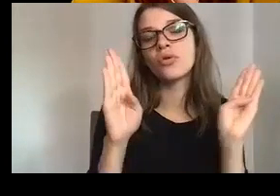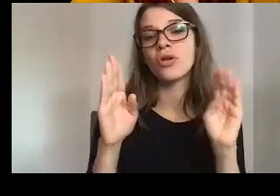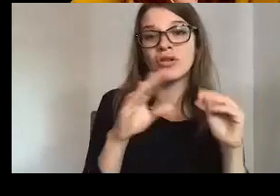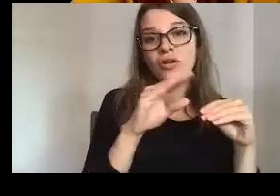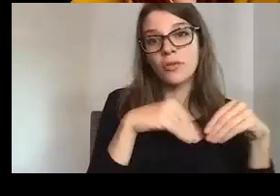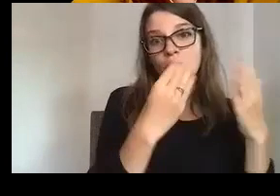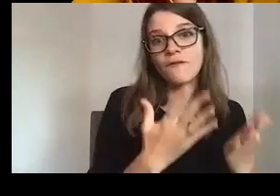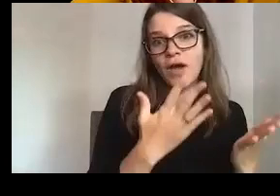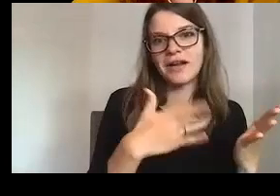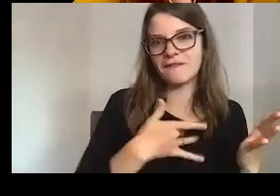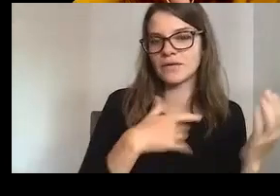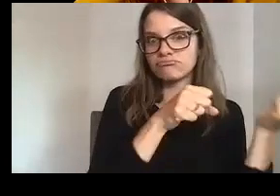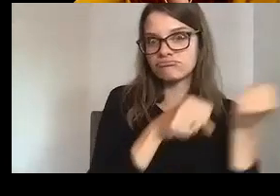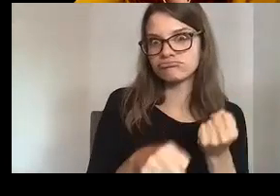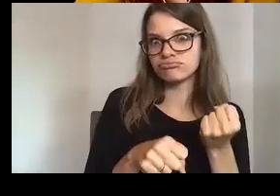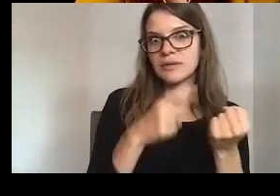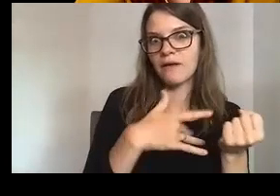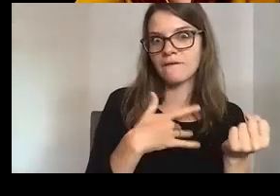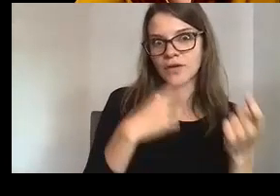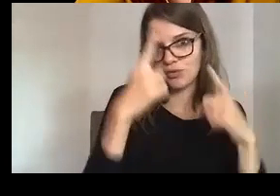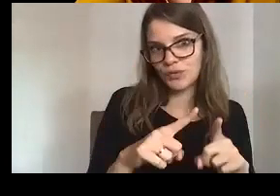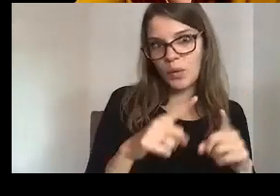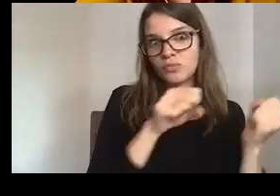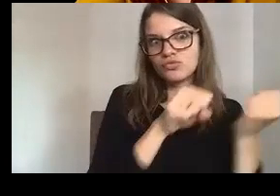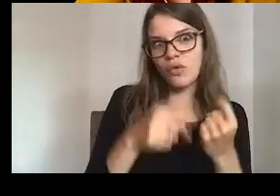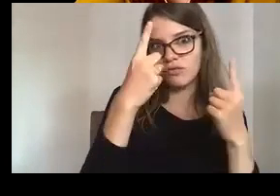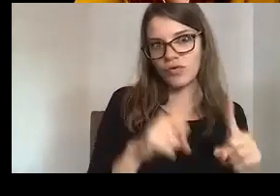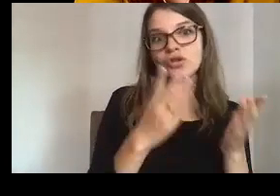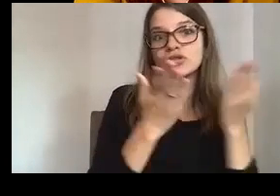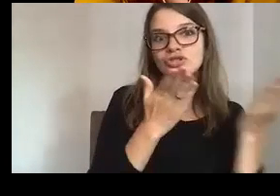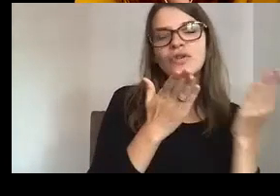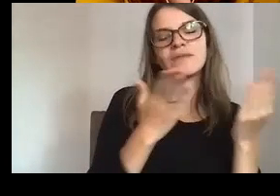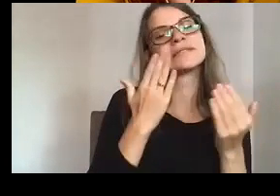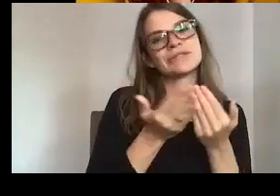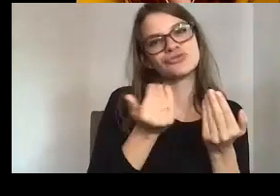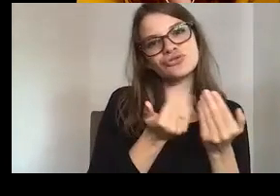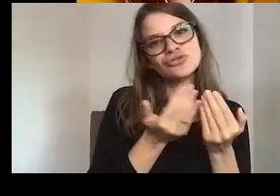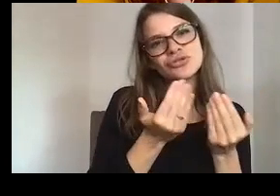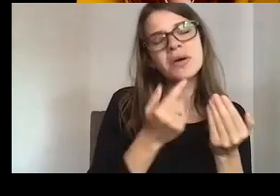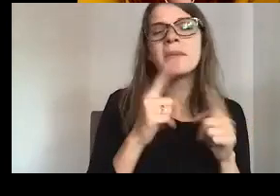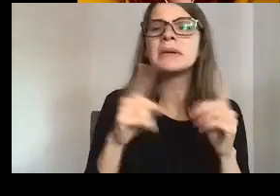way so feeling agreeing or strongly agreeing that services are easier but still for some caregivers